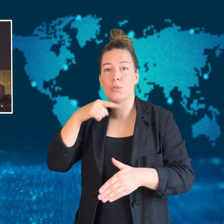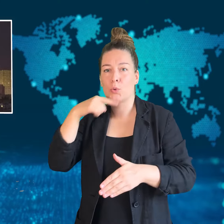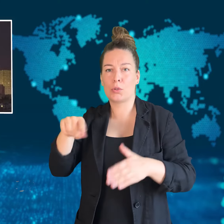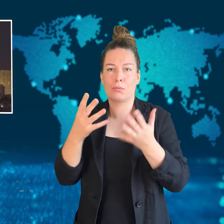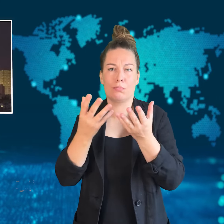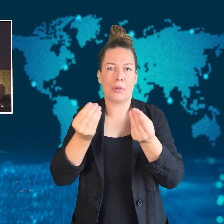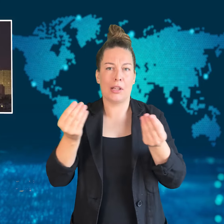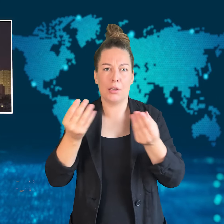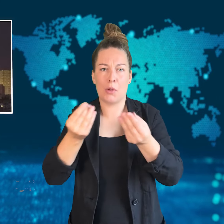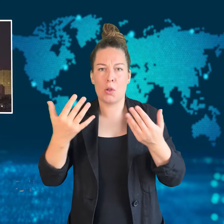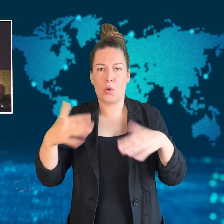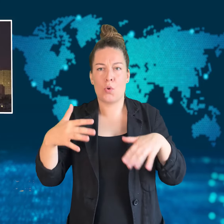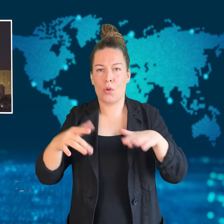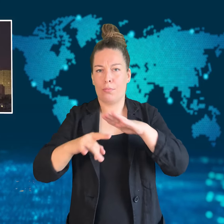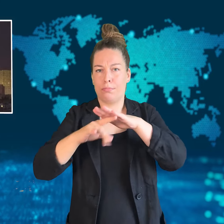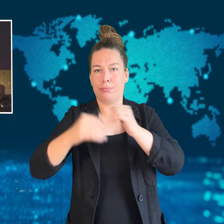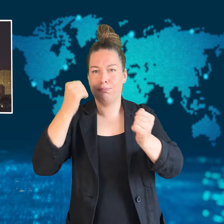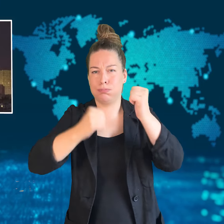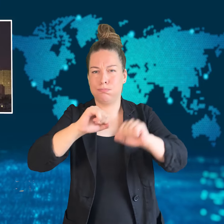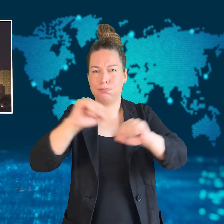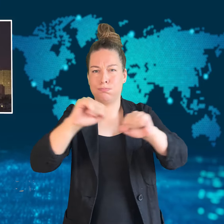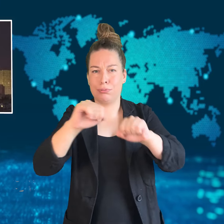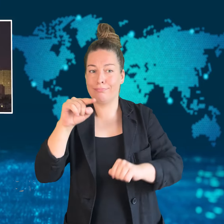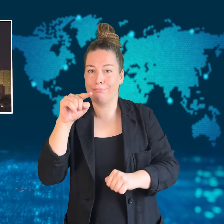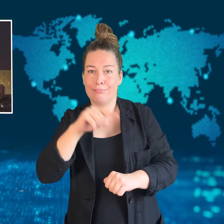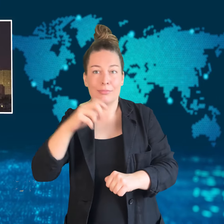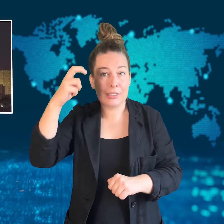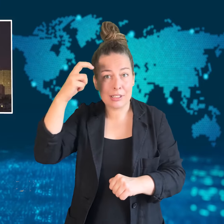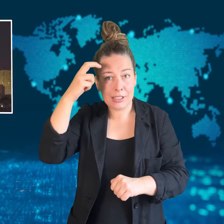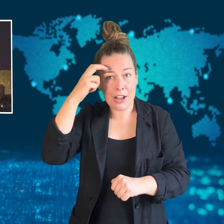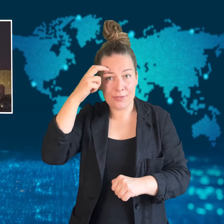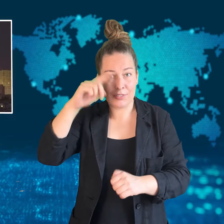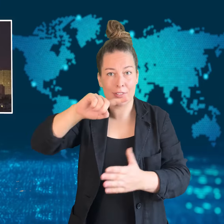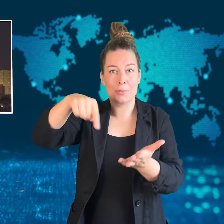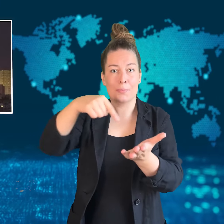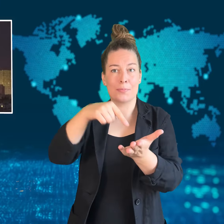The missiles hit a water treatment plant, the entryway for